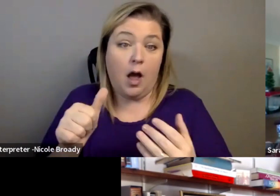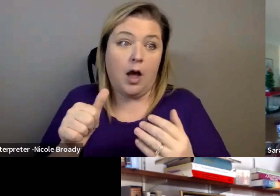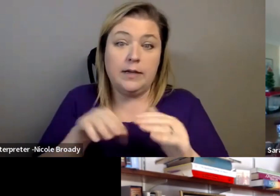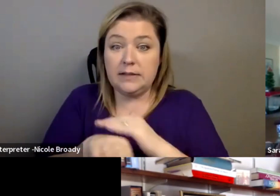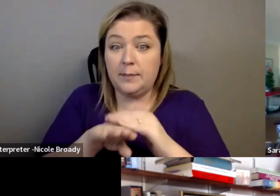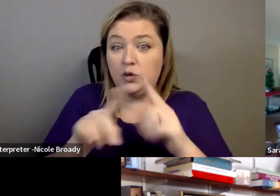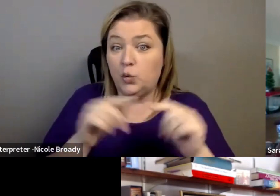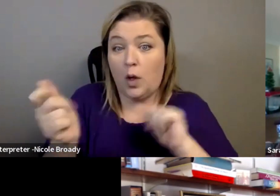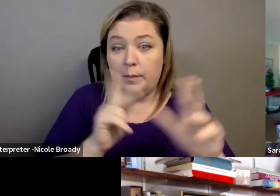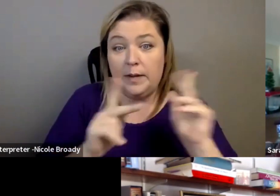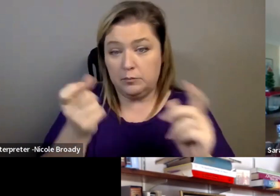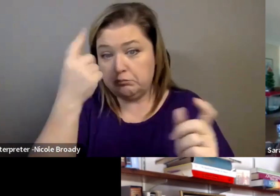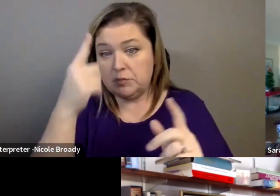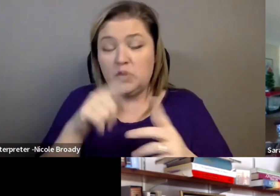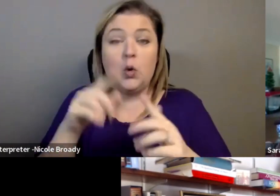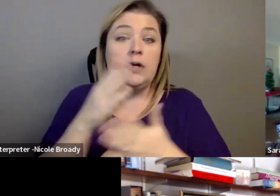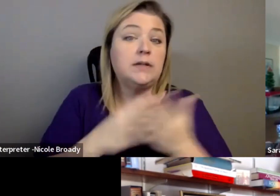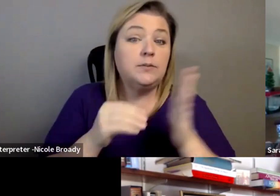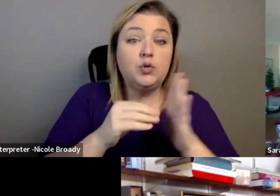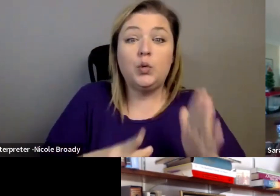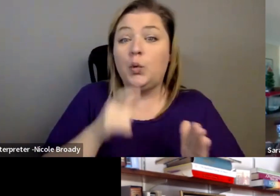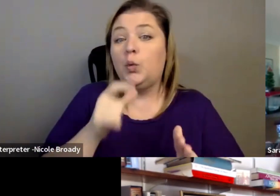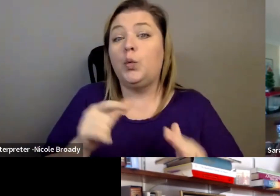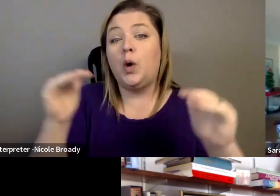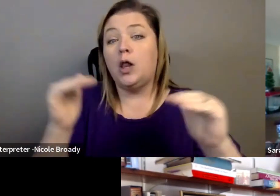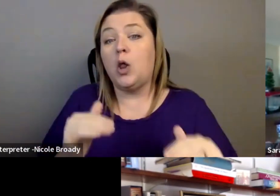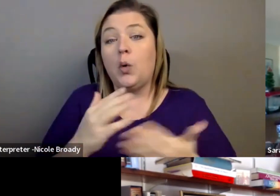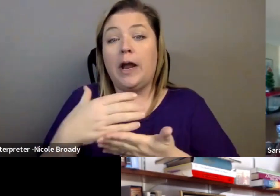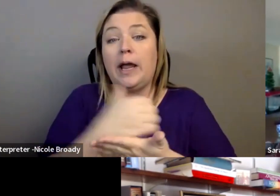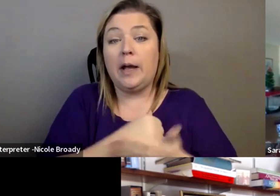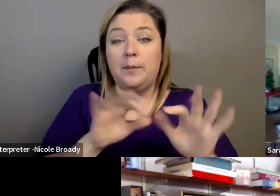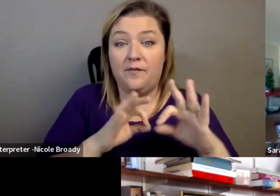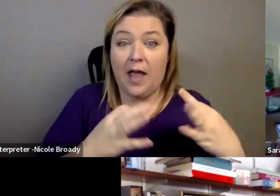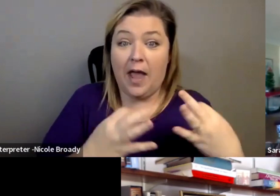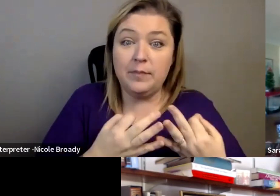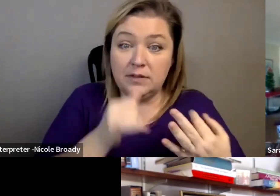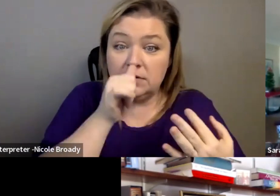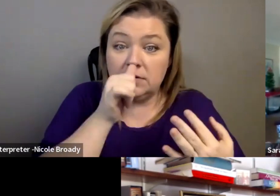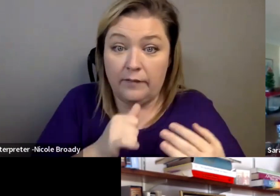seeing students who are lower income from lower income families suffer, we saw people